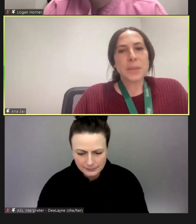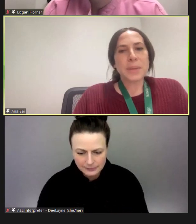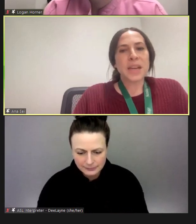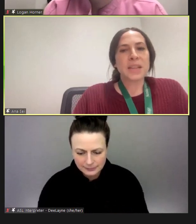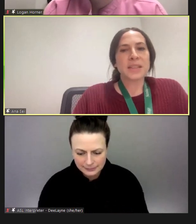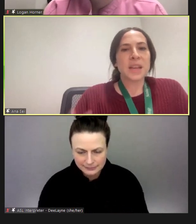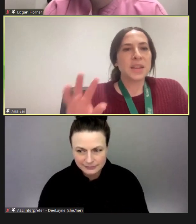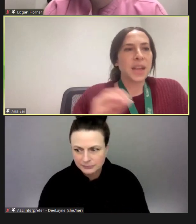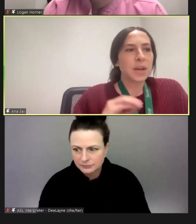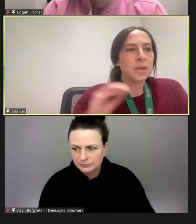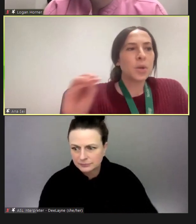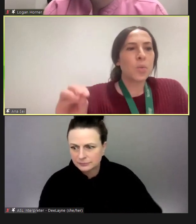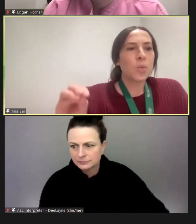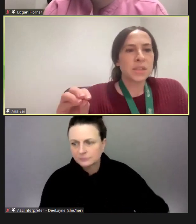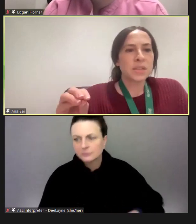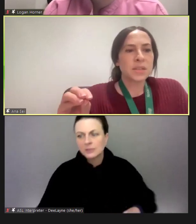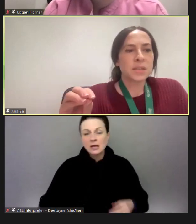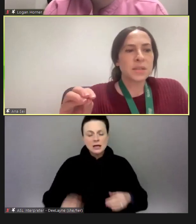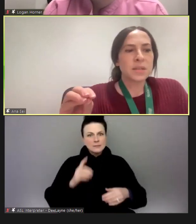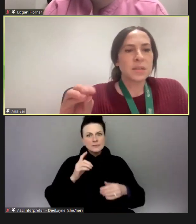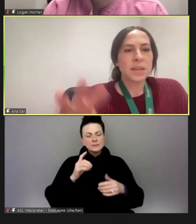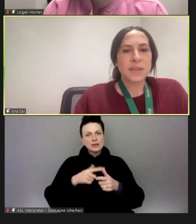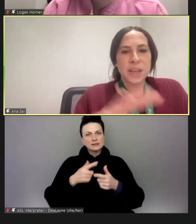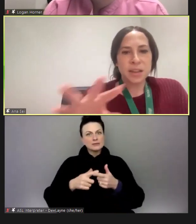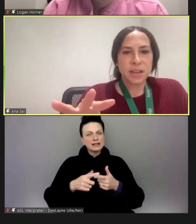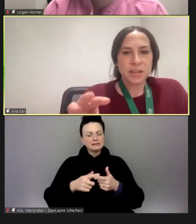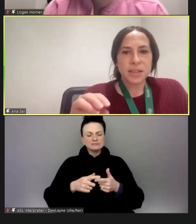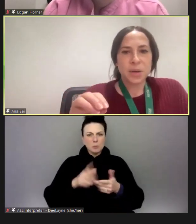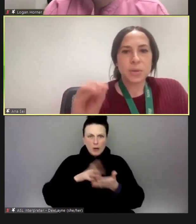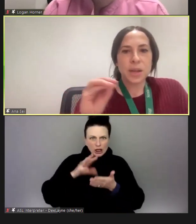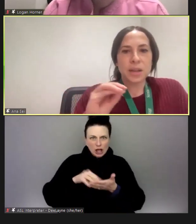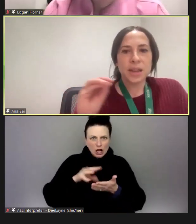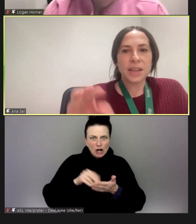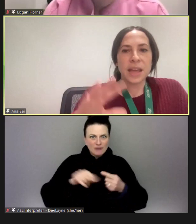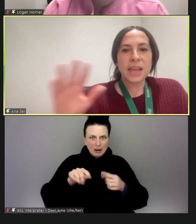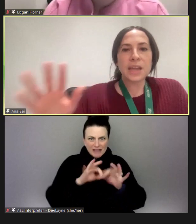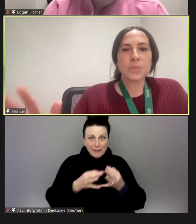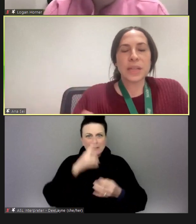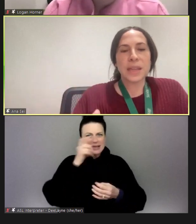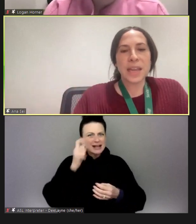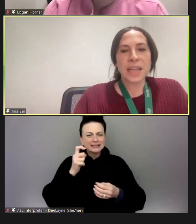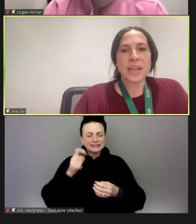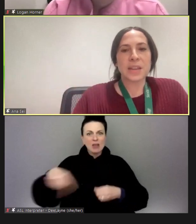because they're the ones living this you